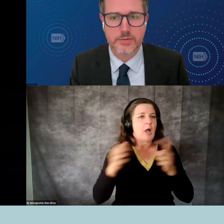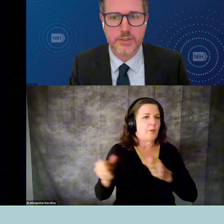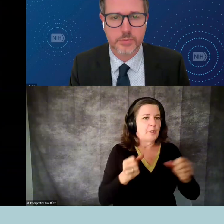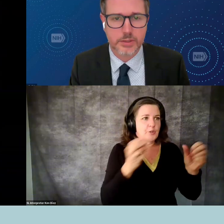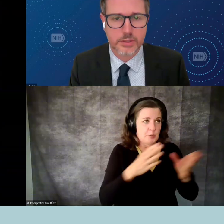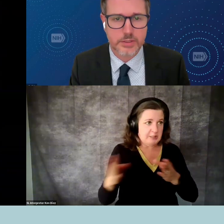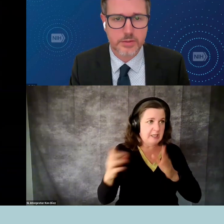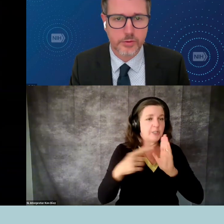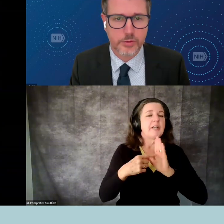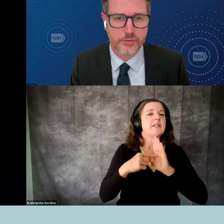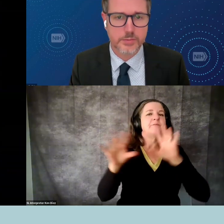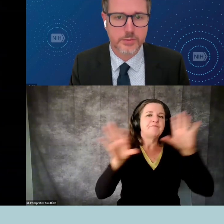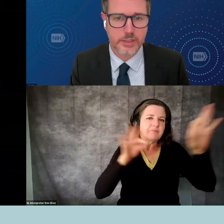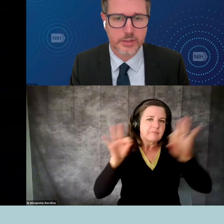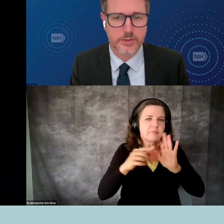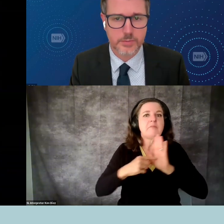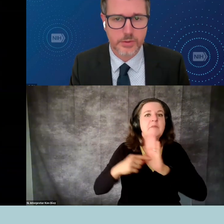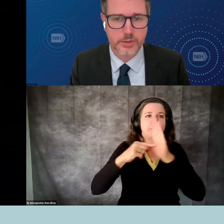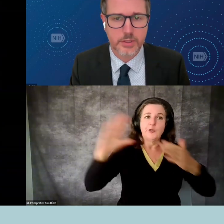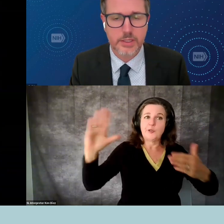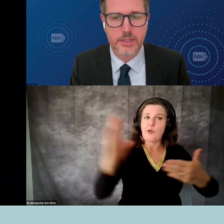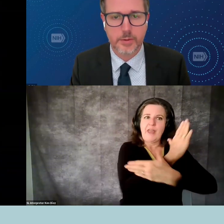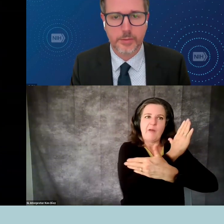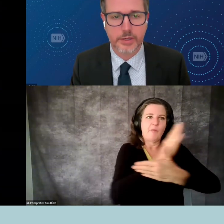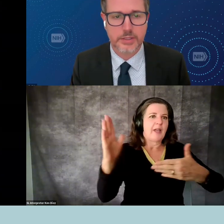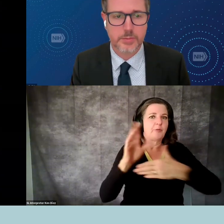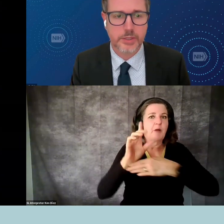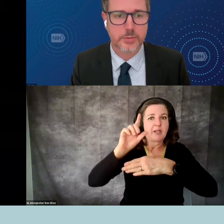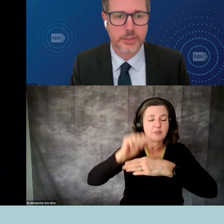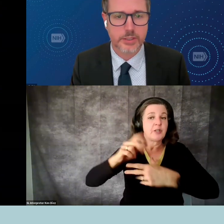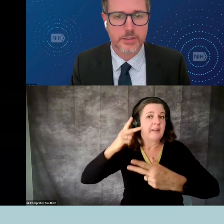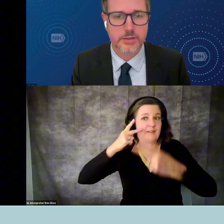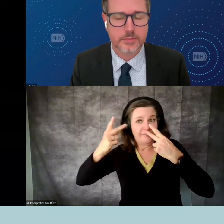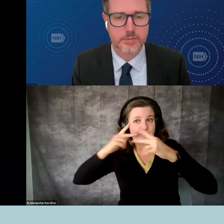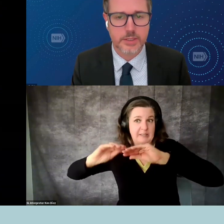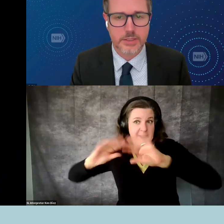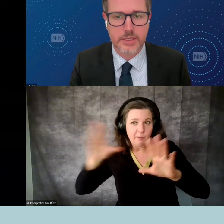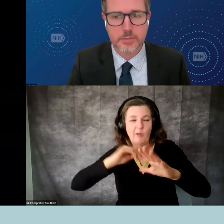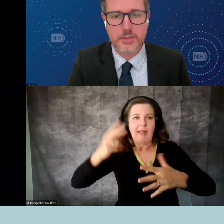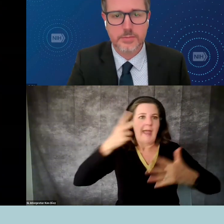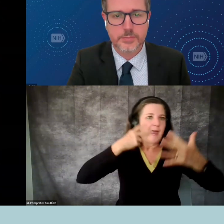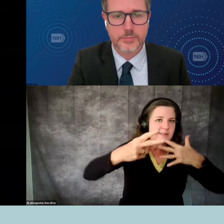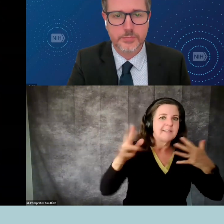range of disabilities, both visible and invisible, that Americans may experience. Next slide, please.